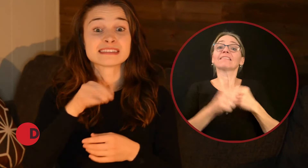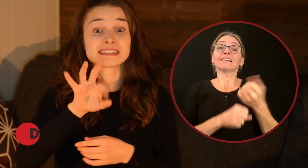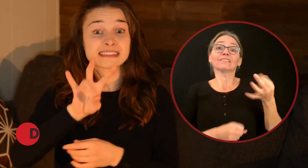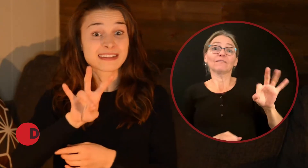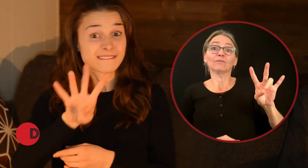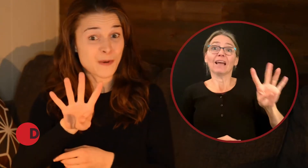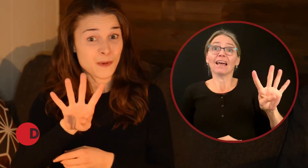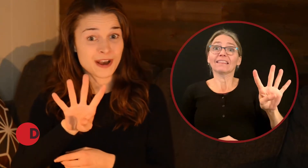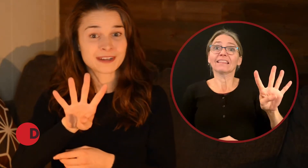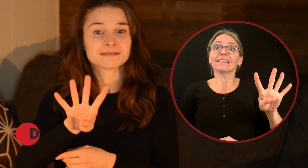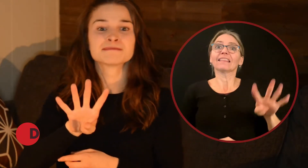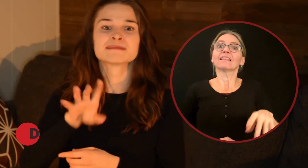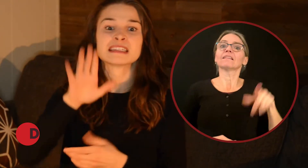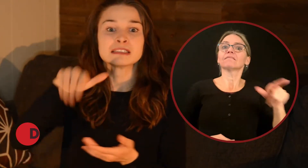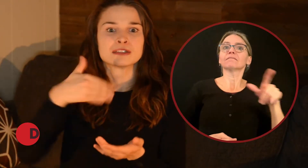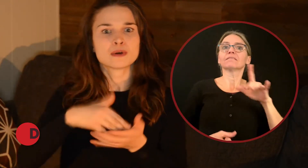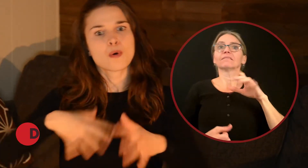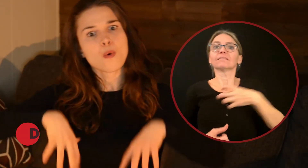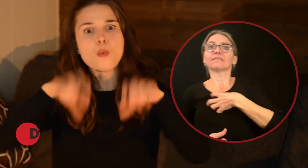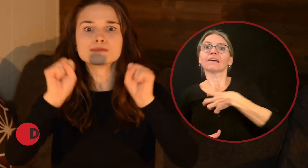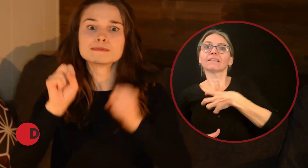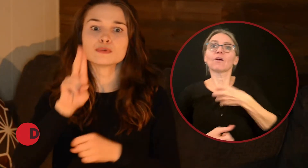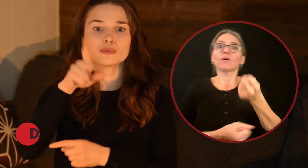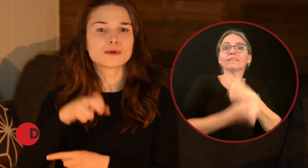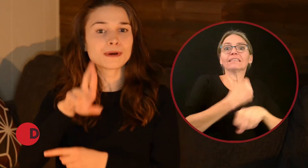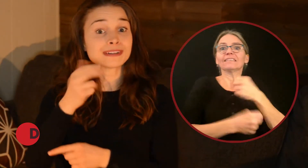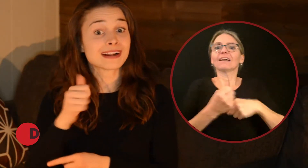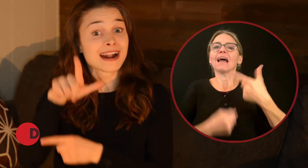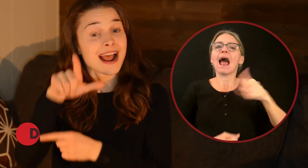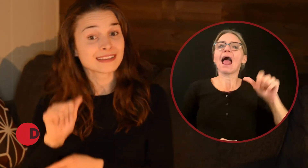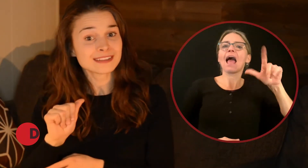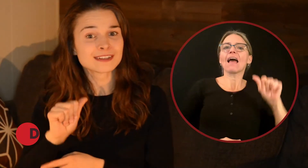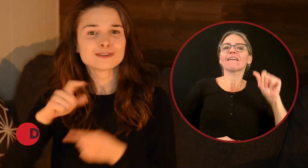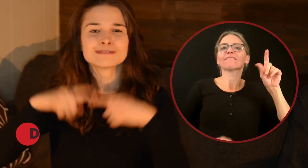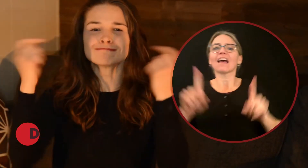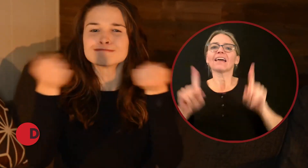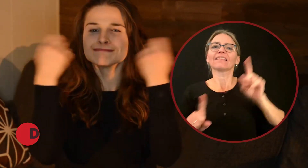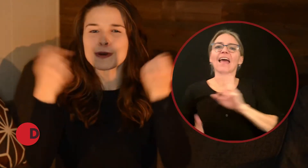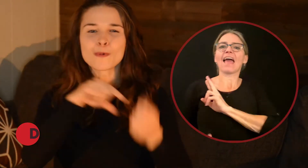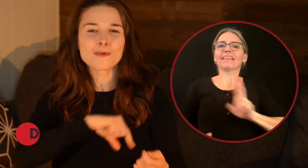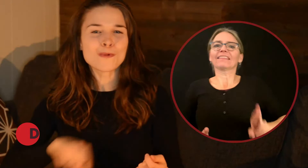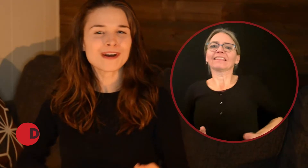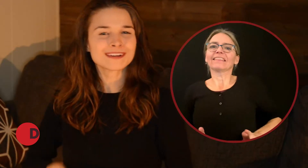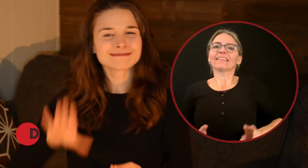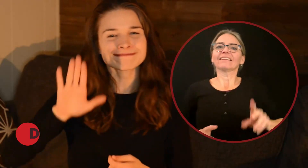In 1974, the Center hosted a Super gala to celebrate the Queen's